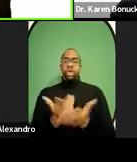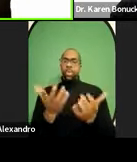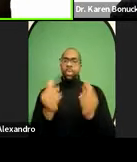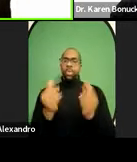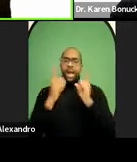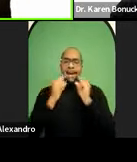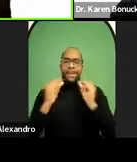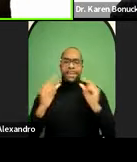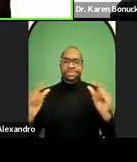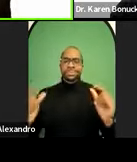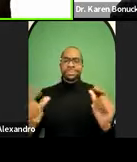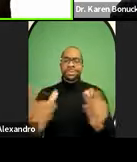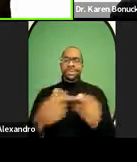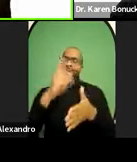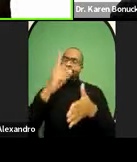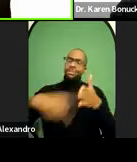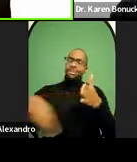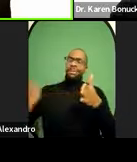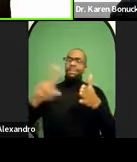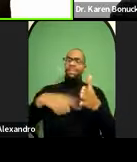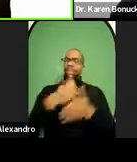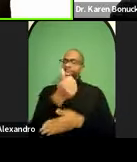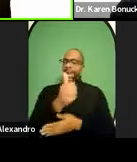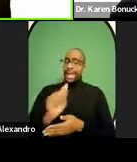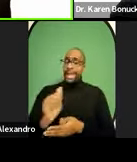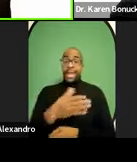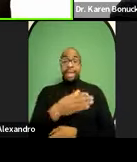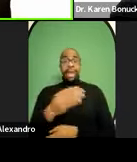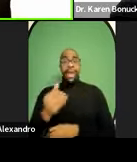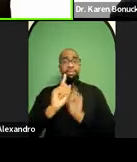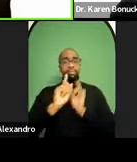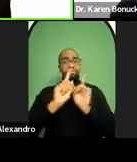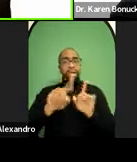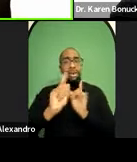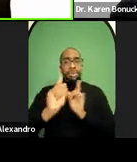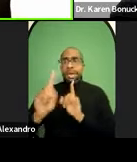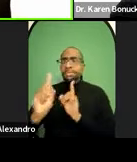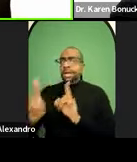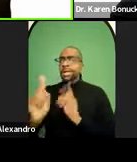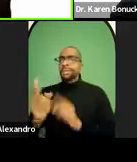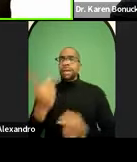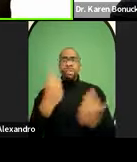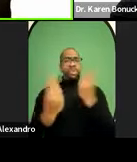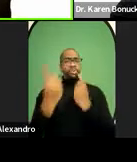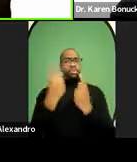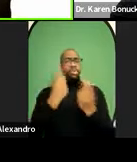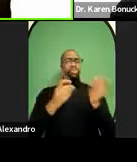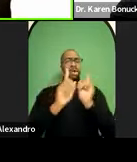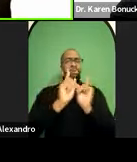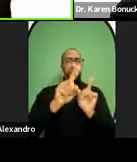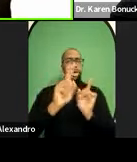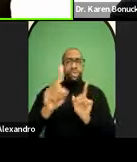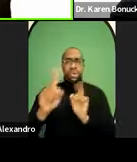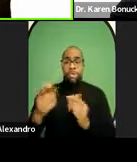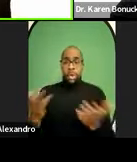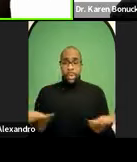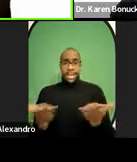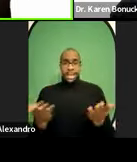students with disabilities. We also want to dispel any. myths are rumors and Disinformation that might exist, and Disinformation that might exist , and also answer any additional questions that you may have on these.